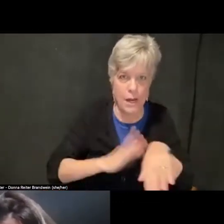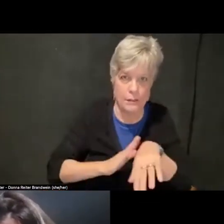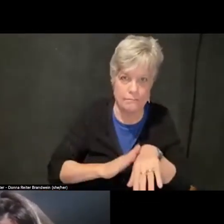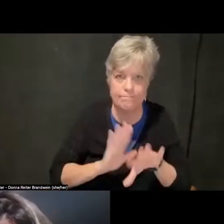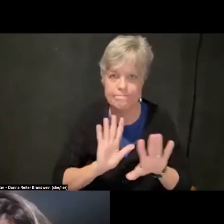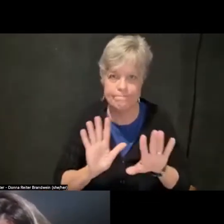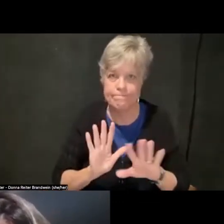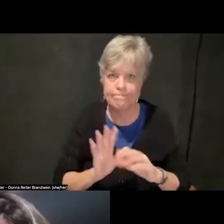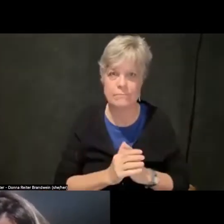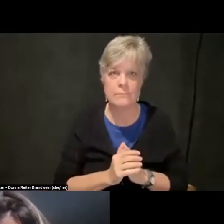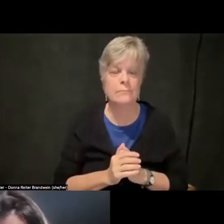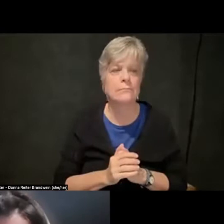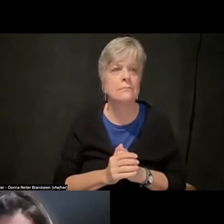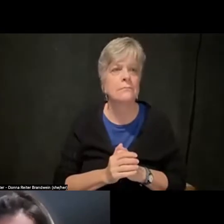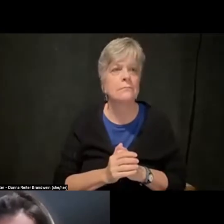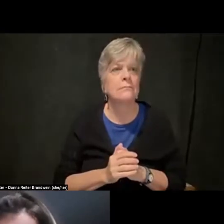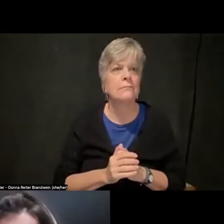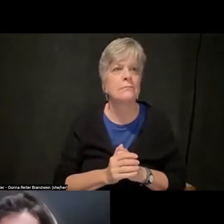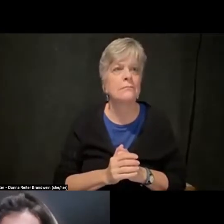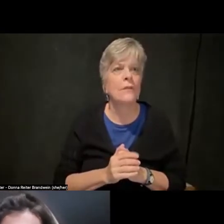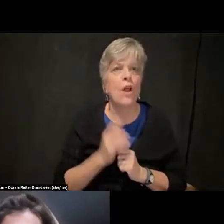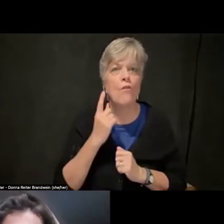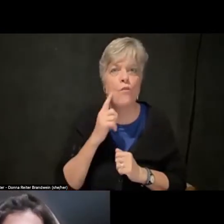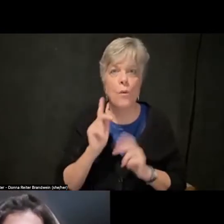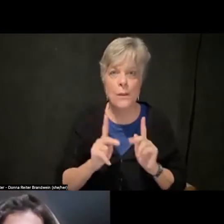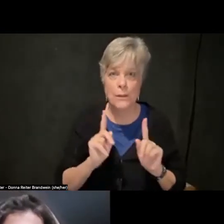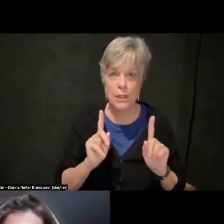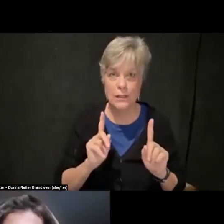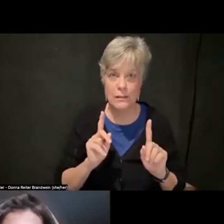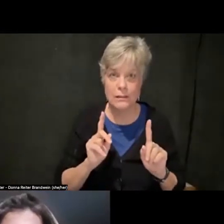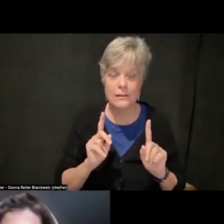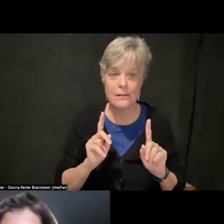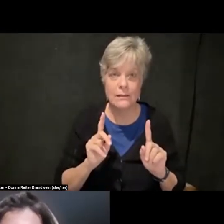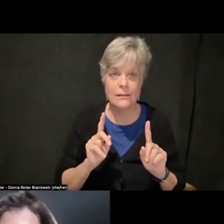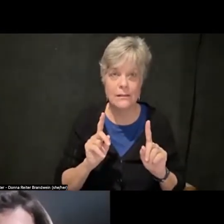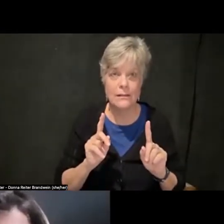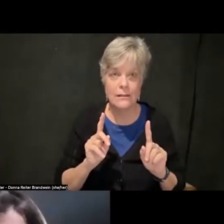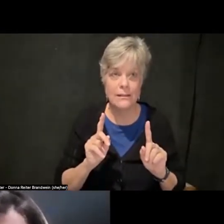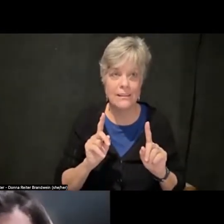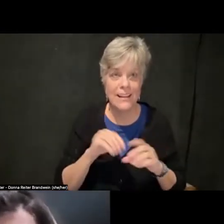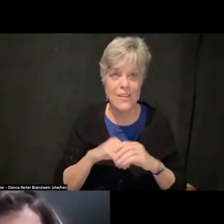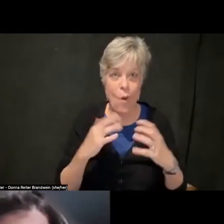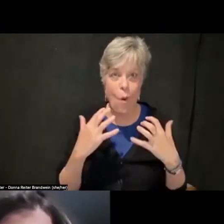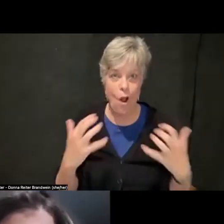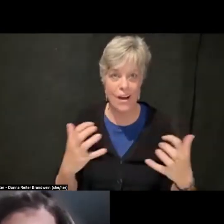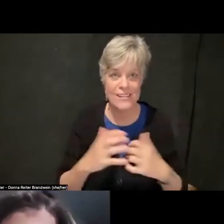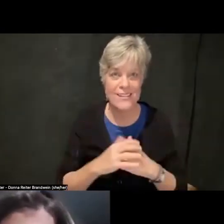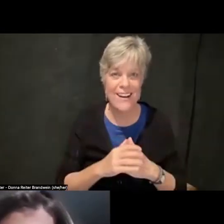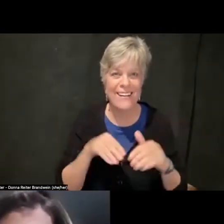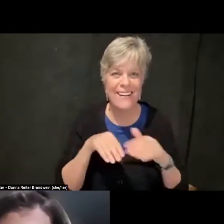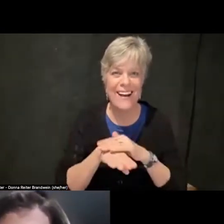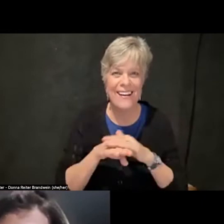So for attendees, so our access tech person, Margaret,